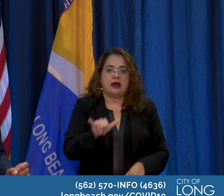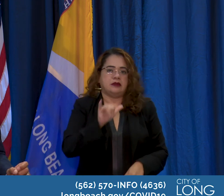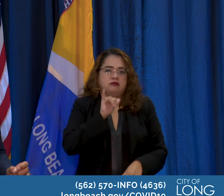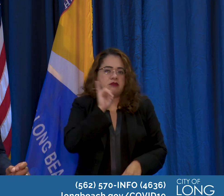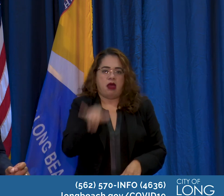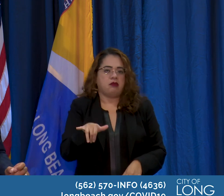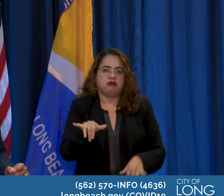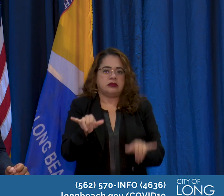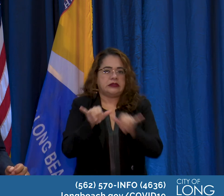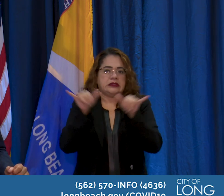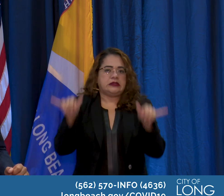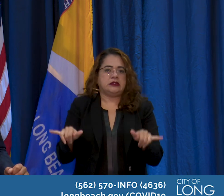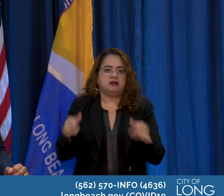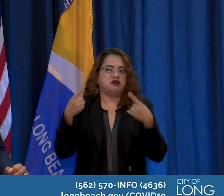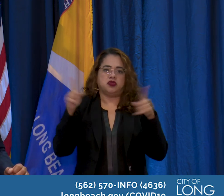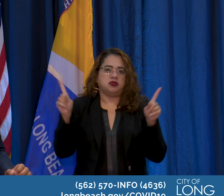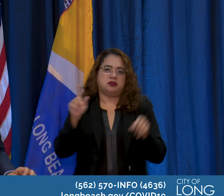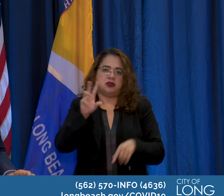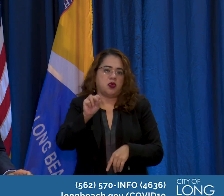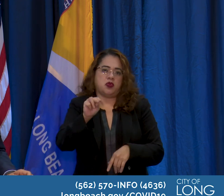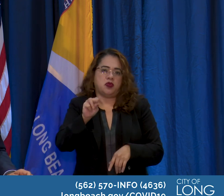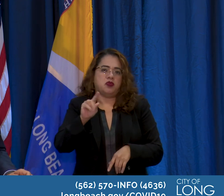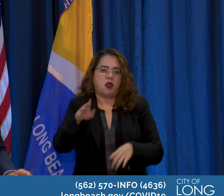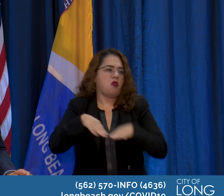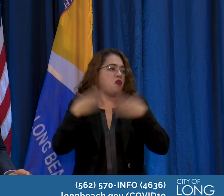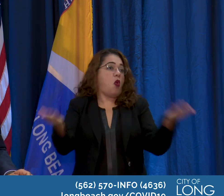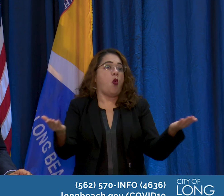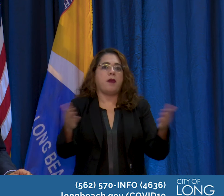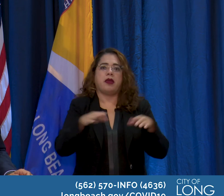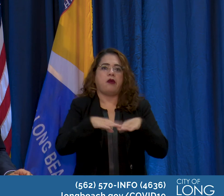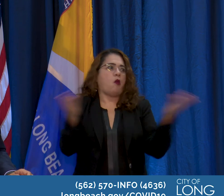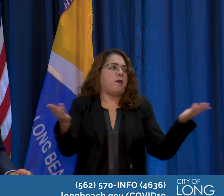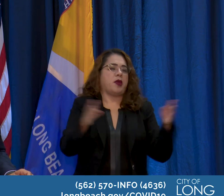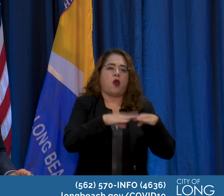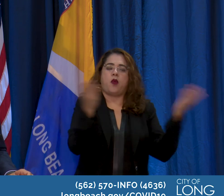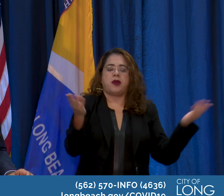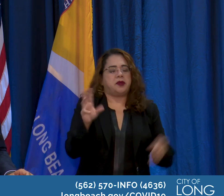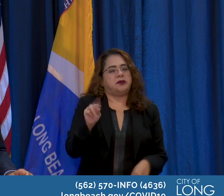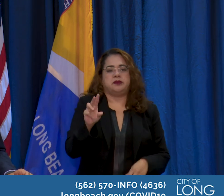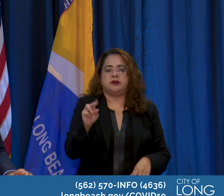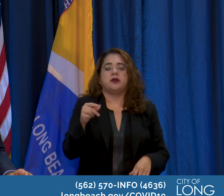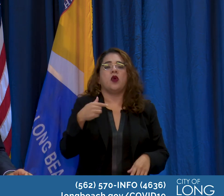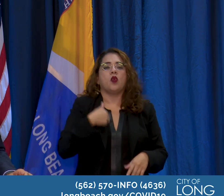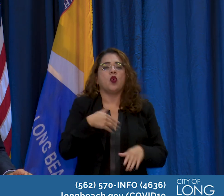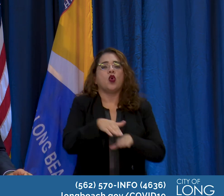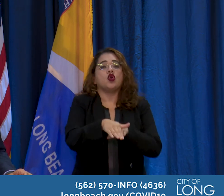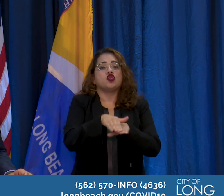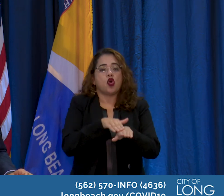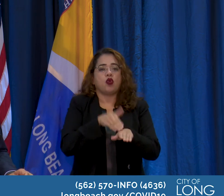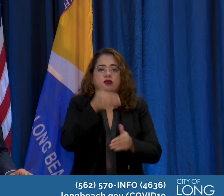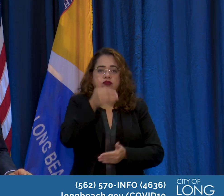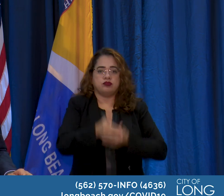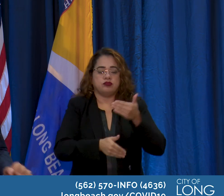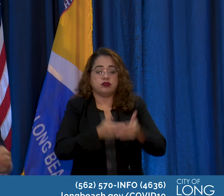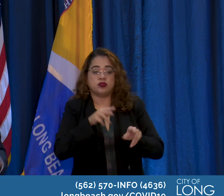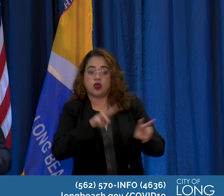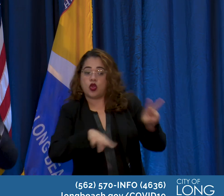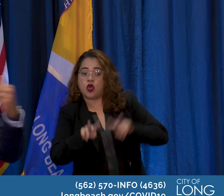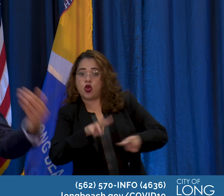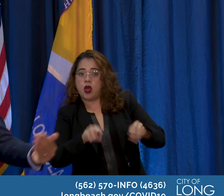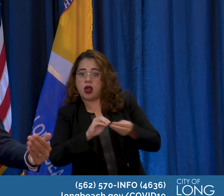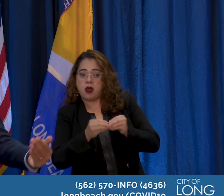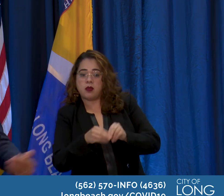We have to continue this pattern of steady, steady process so that we can have more reopenings